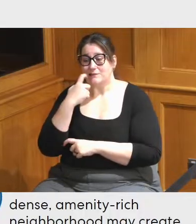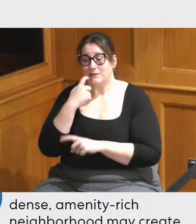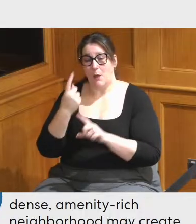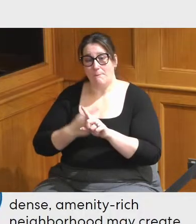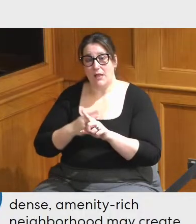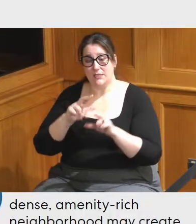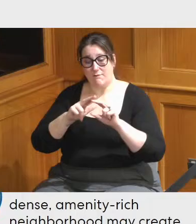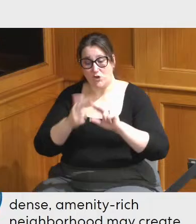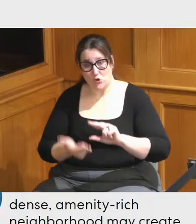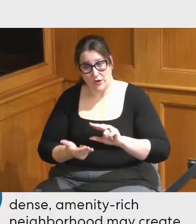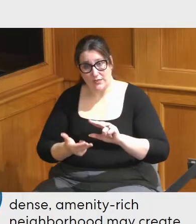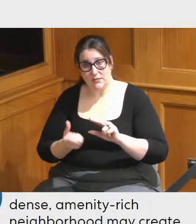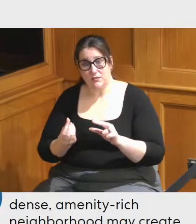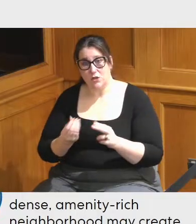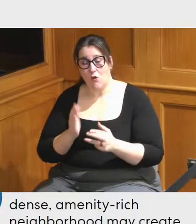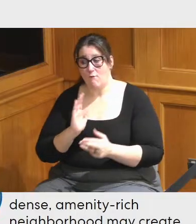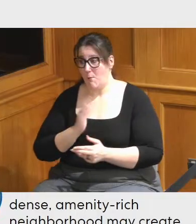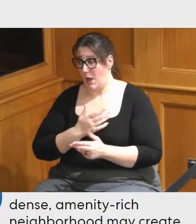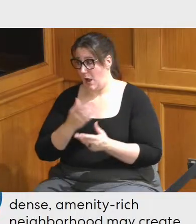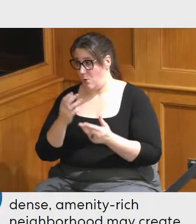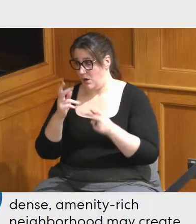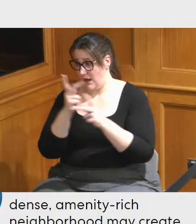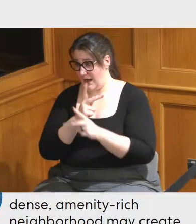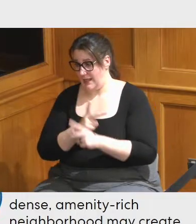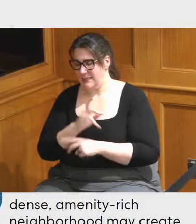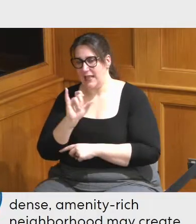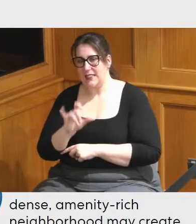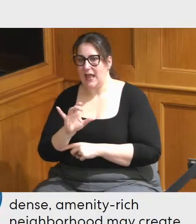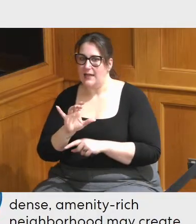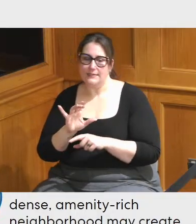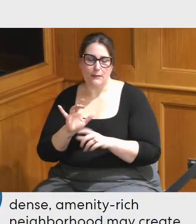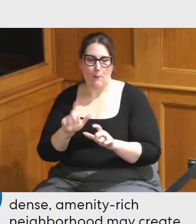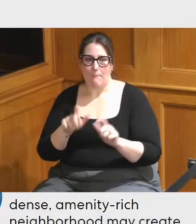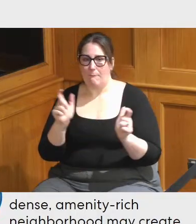and I think from our analysis that's probably the greatest sensitivity. If interest rates continue